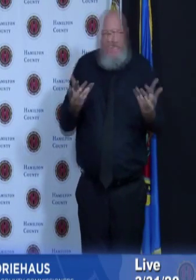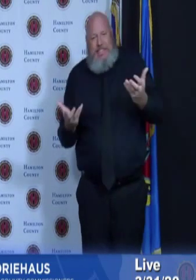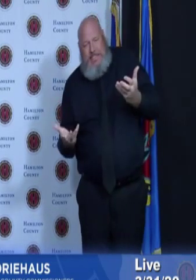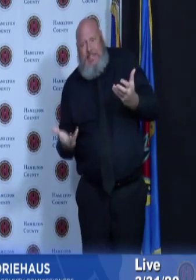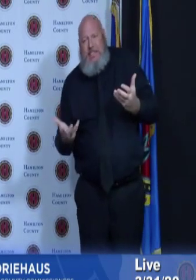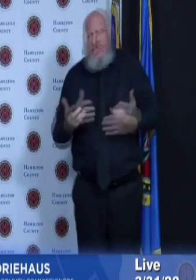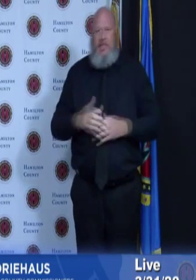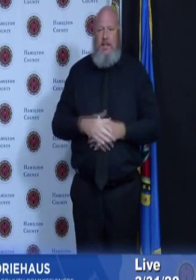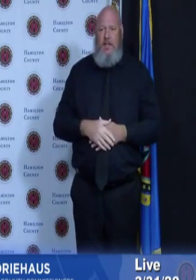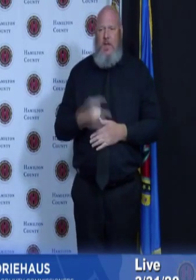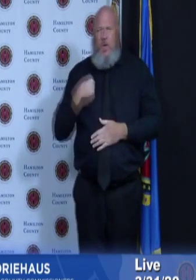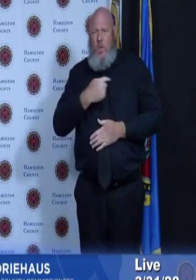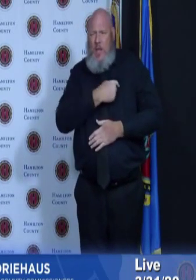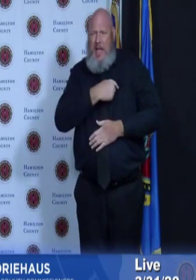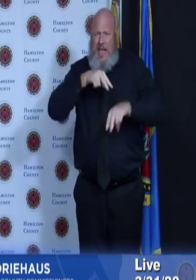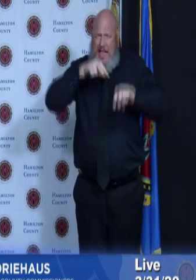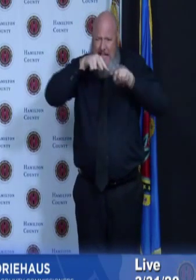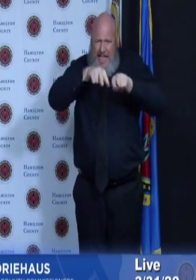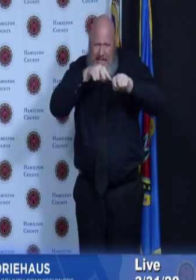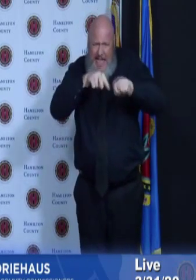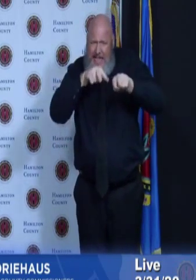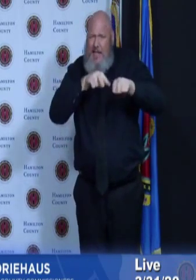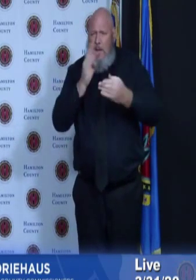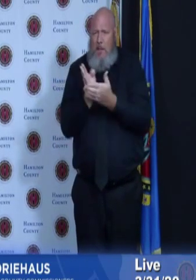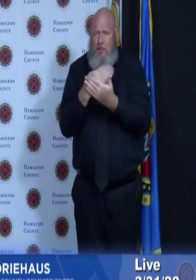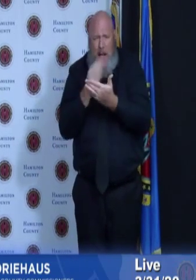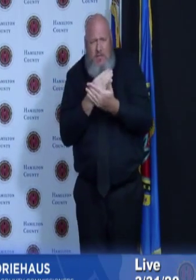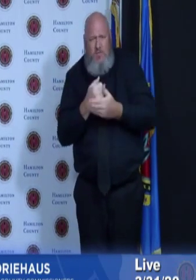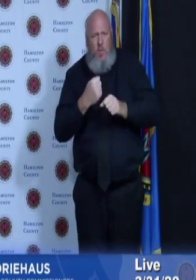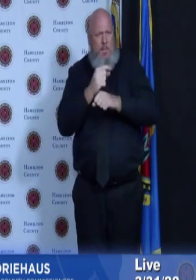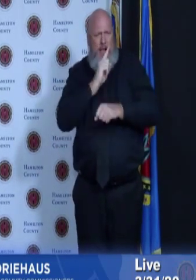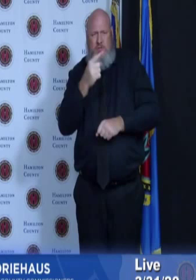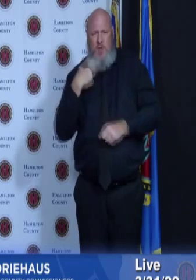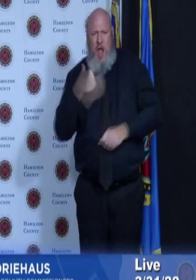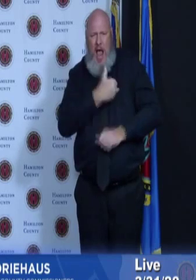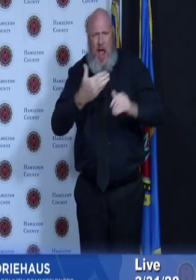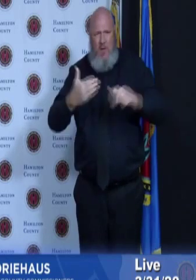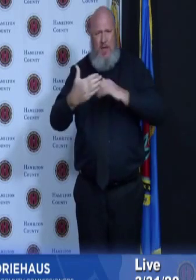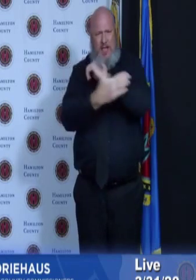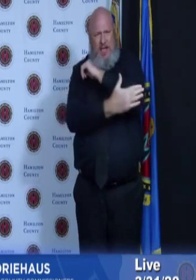for the city this came at the worst possible time being so close to the end